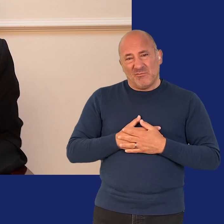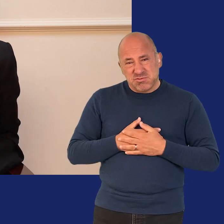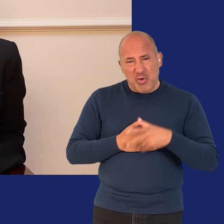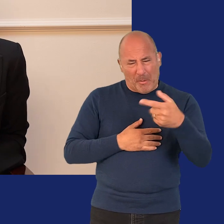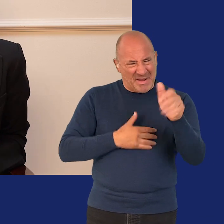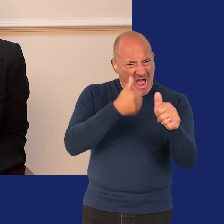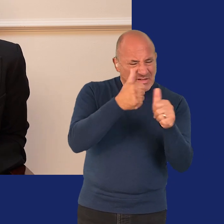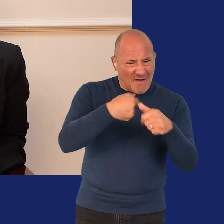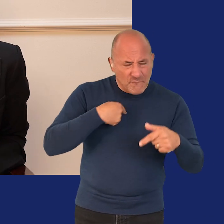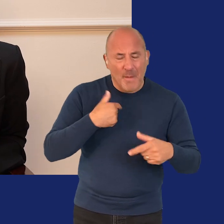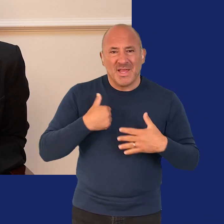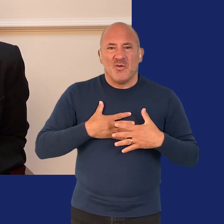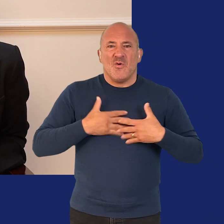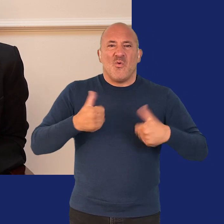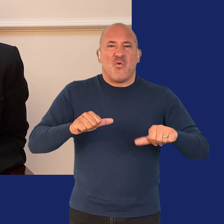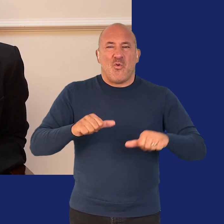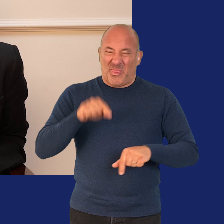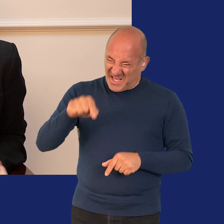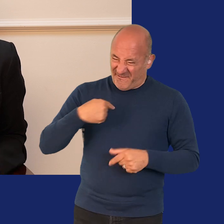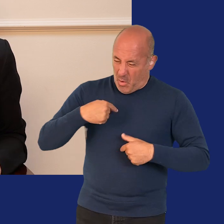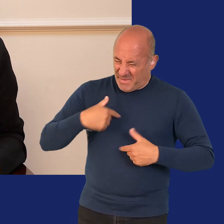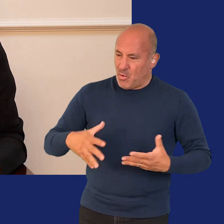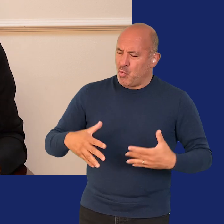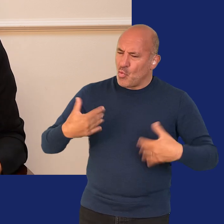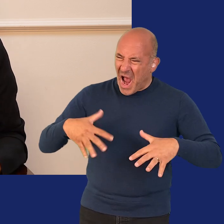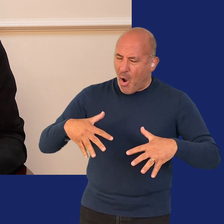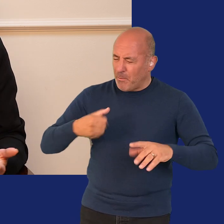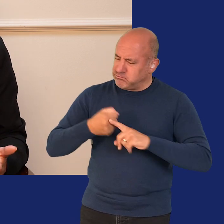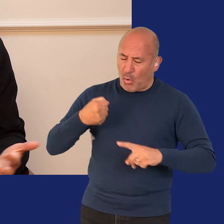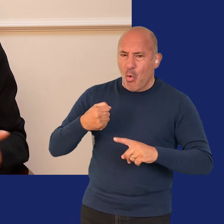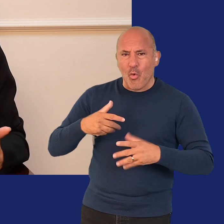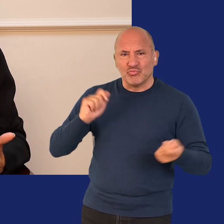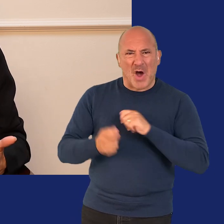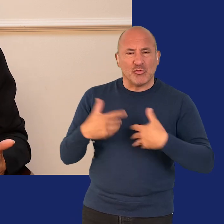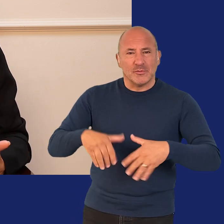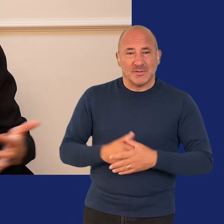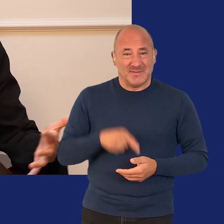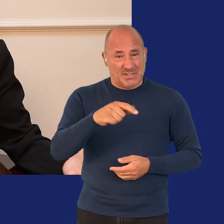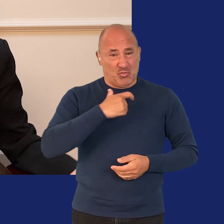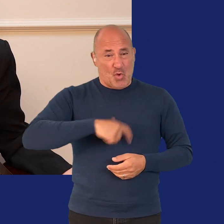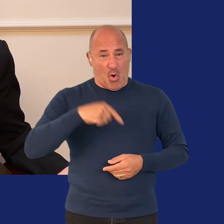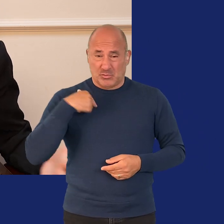Um, I think that's the really impactful change. And I think these roles, we were in place to, to lead systemic change